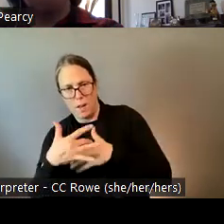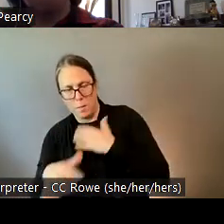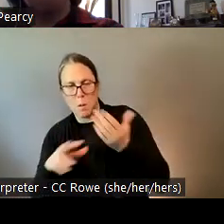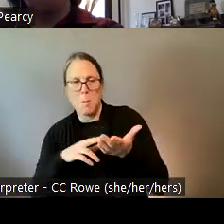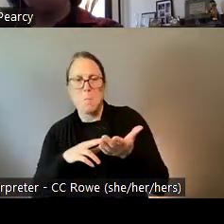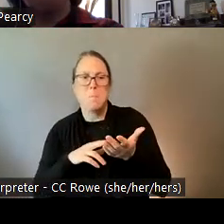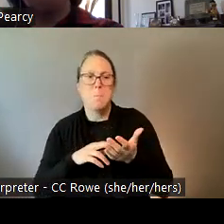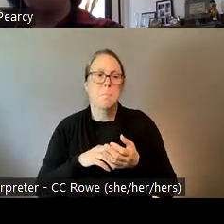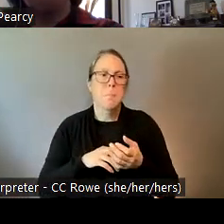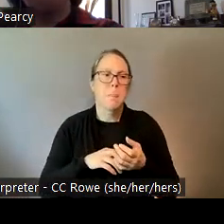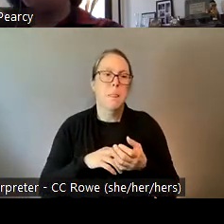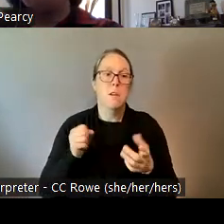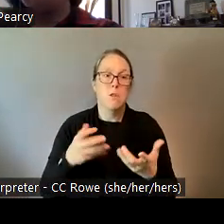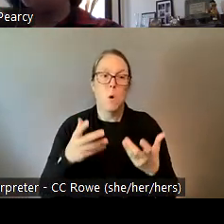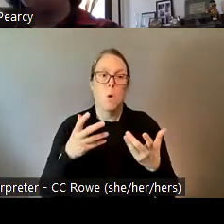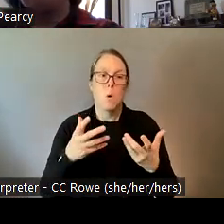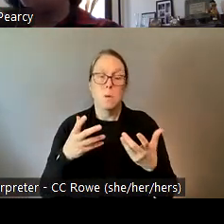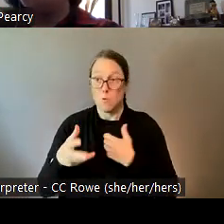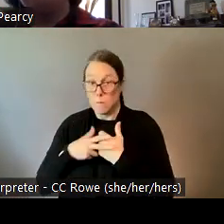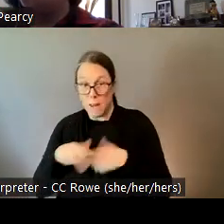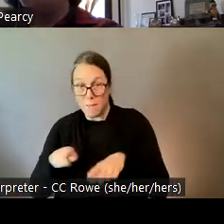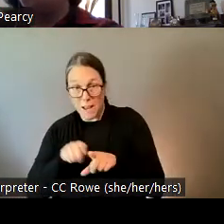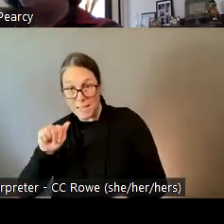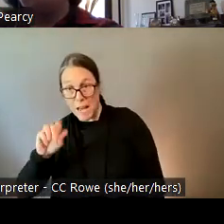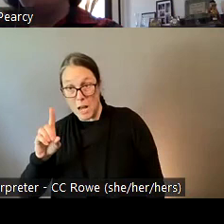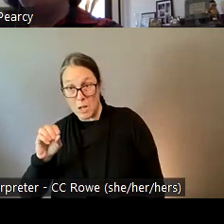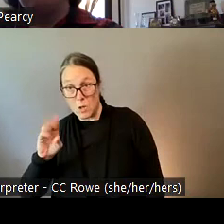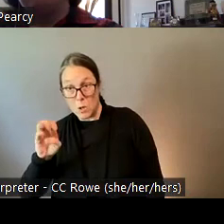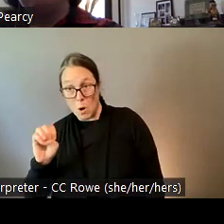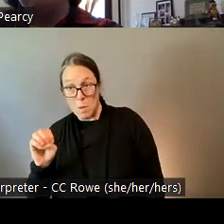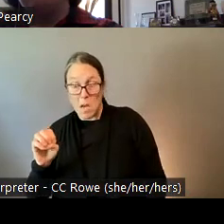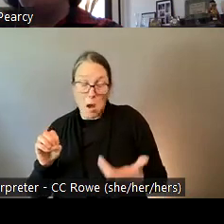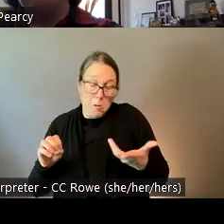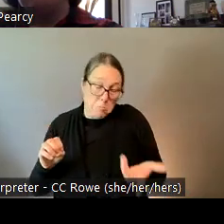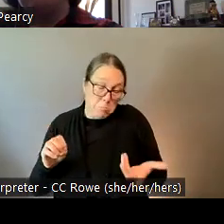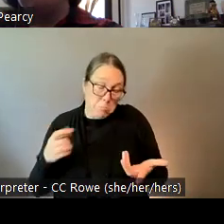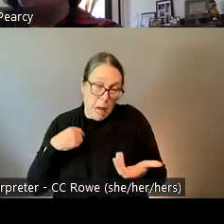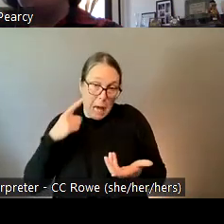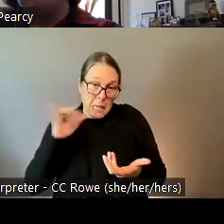The ability to save it as an Adobe PDF, to me, I think it might just be like good product placement.